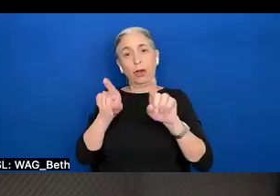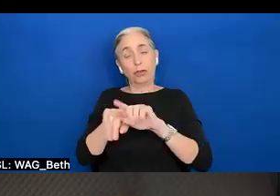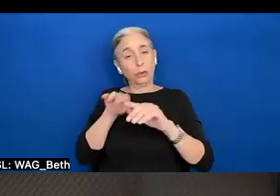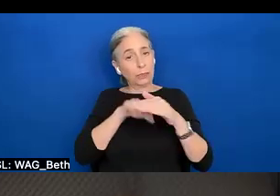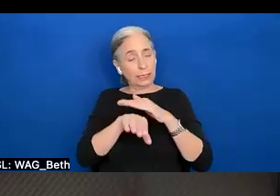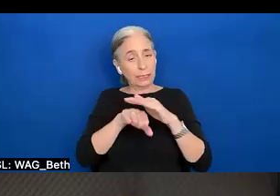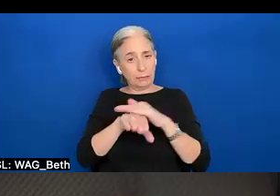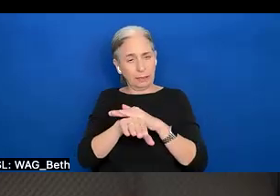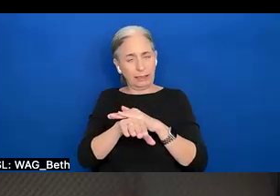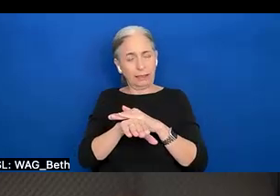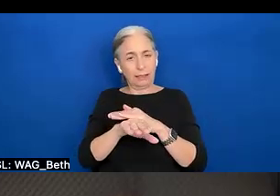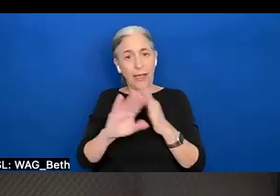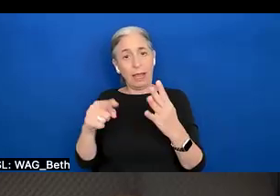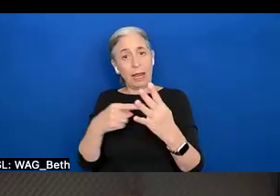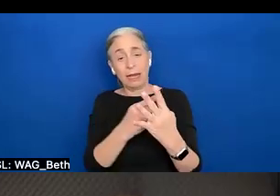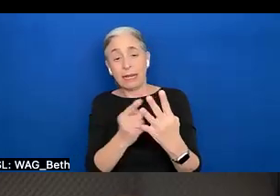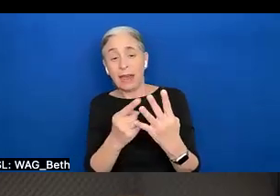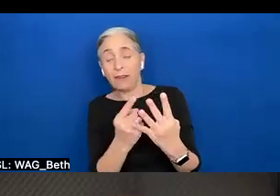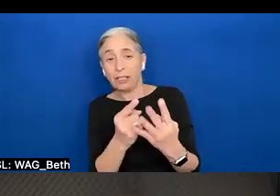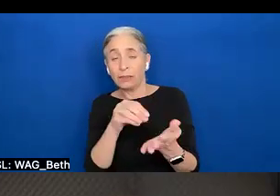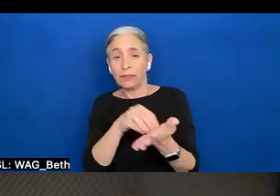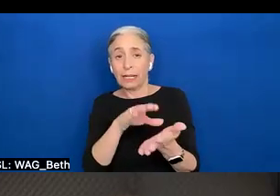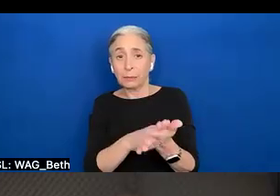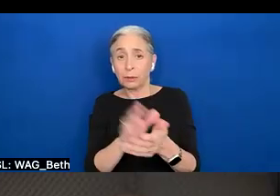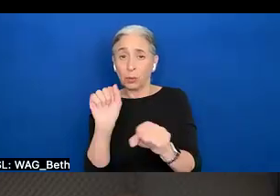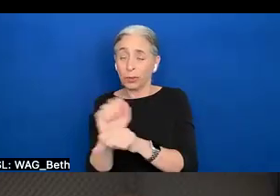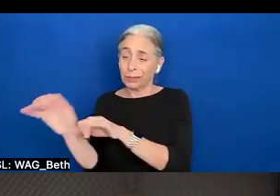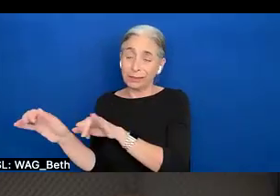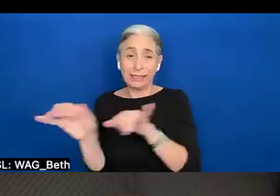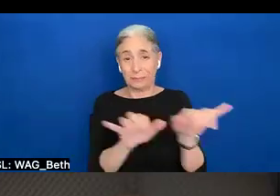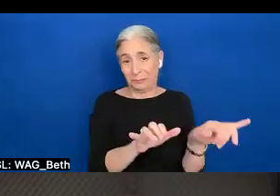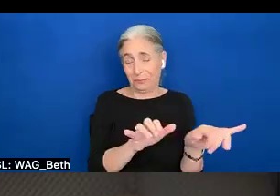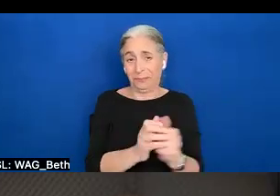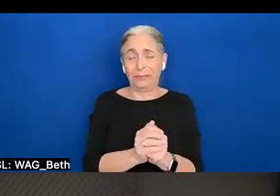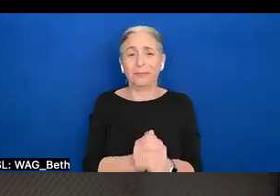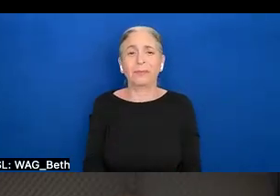the navigation of a document works the same way.